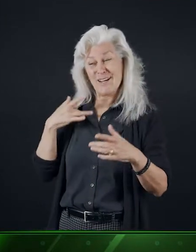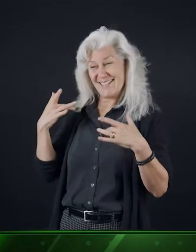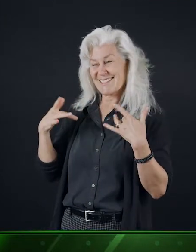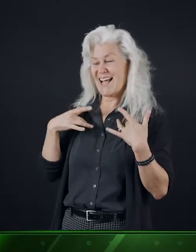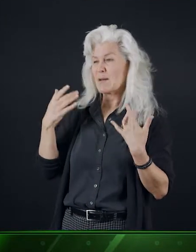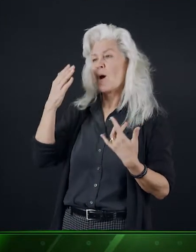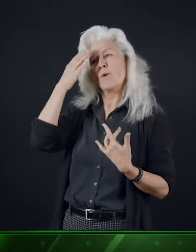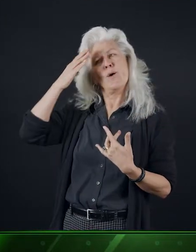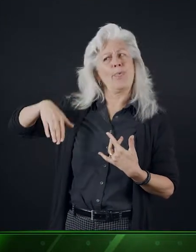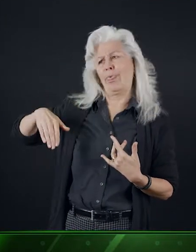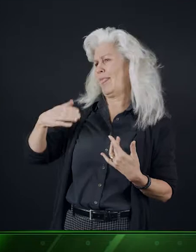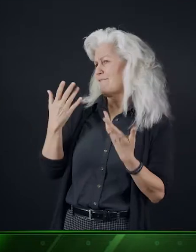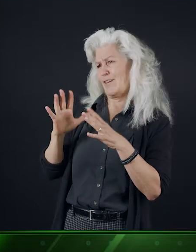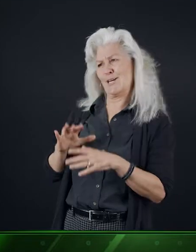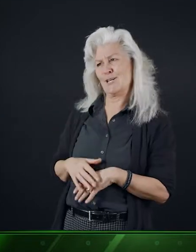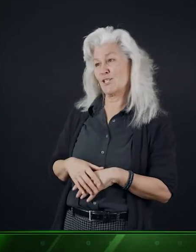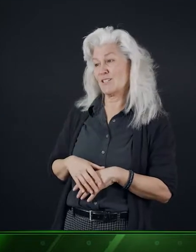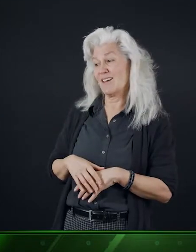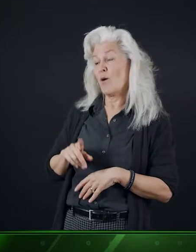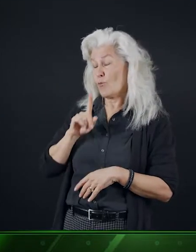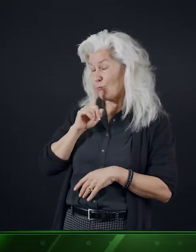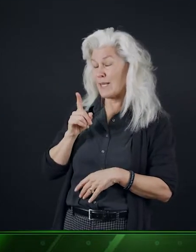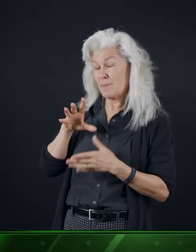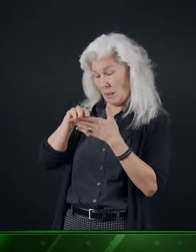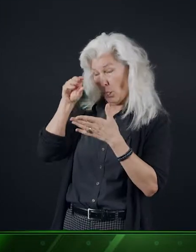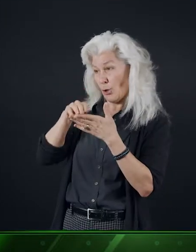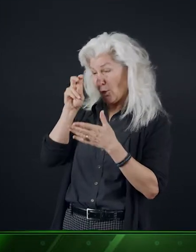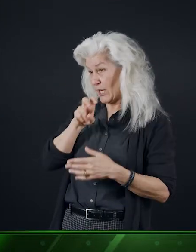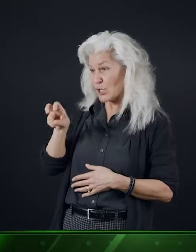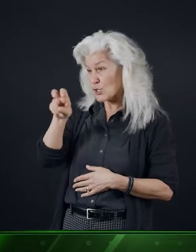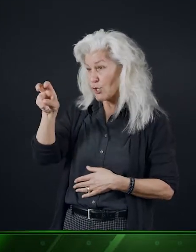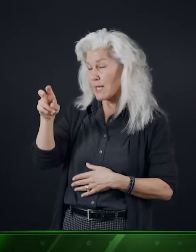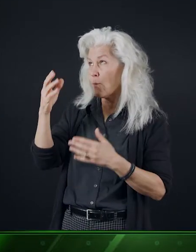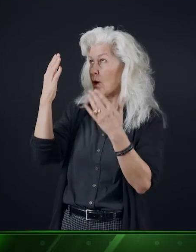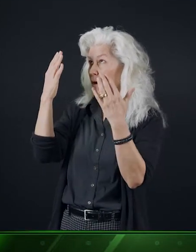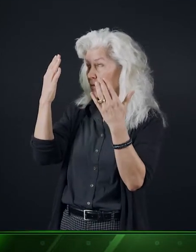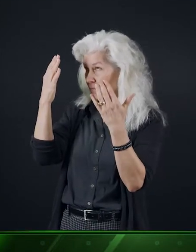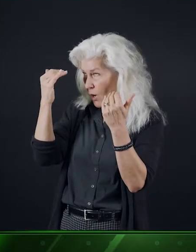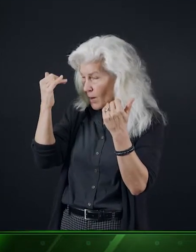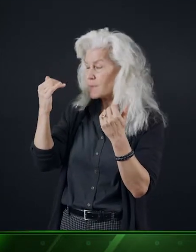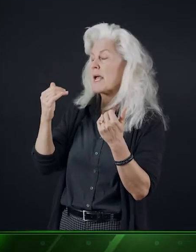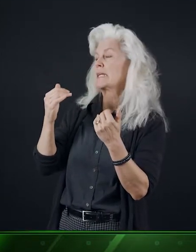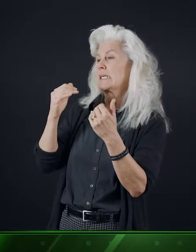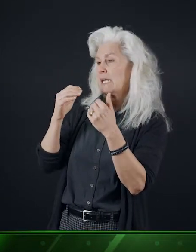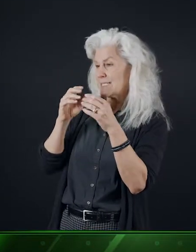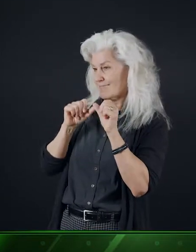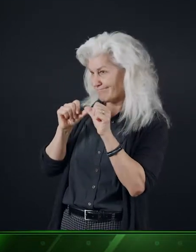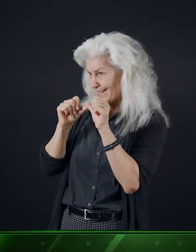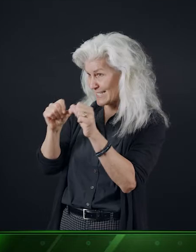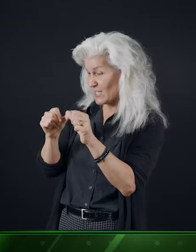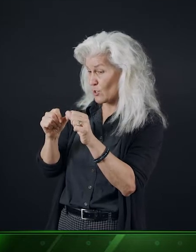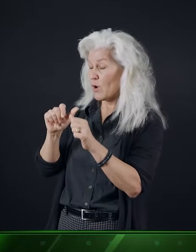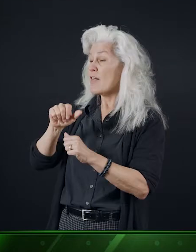This has been a journey, and we expect it to continue to be one. There are additional features we already know we want to add post-launch.